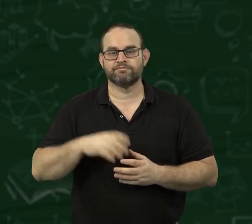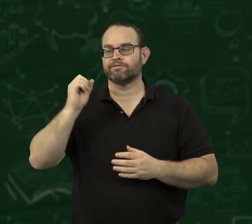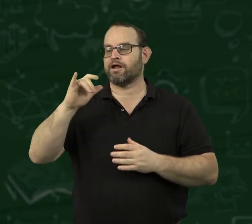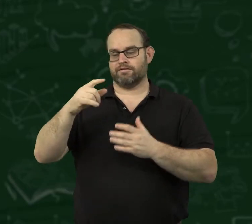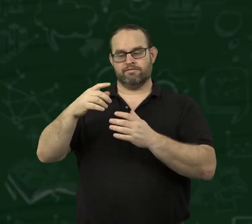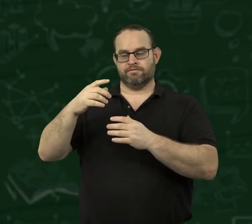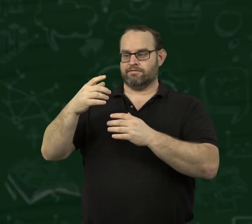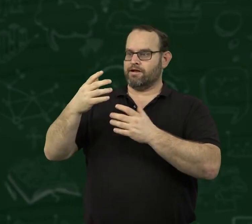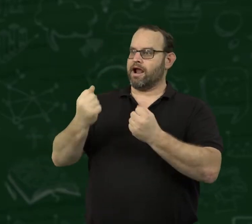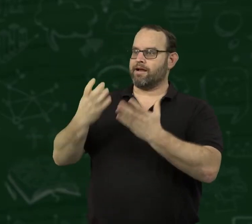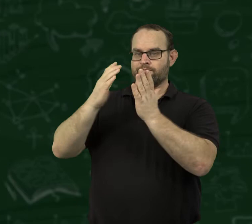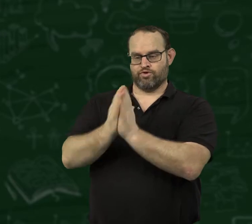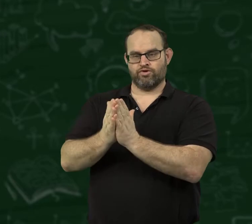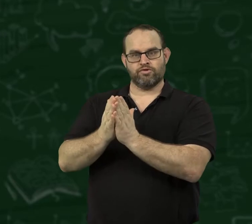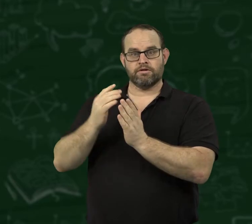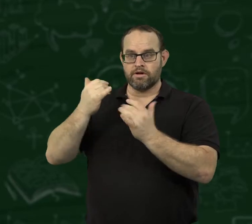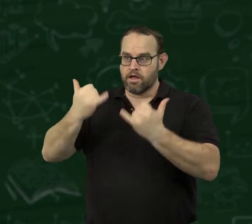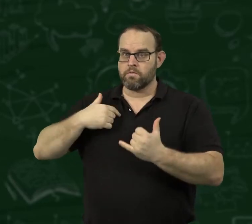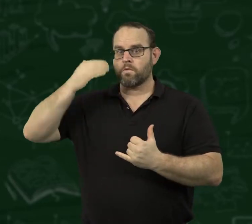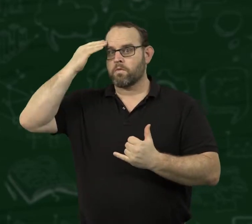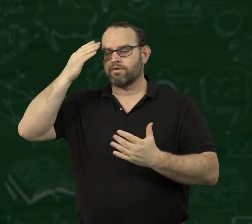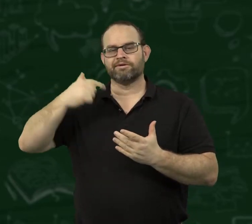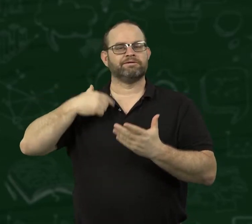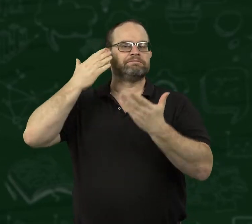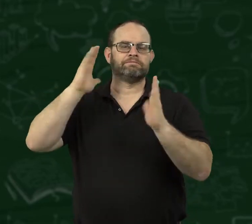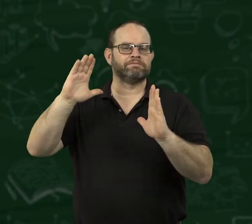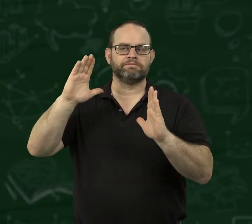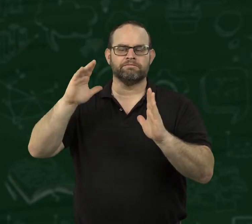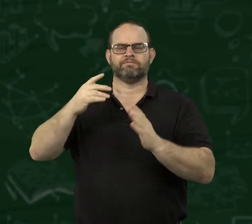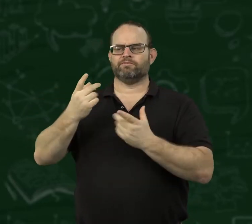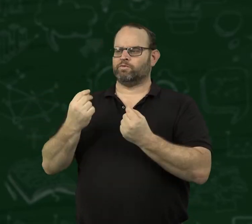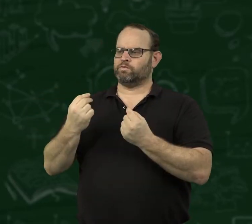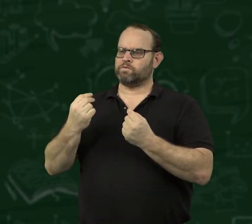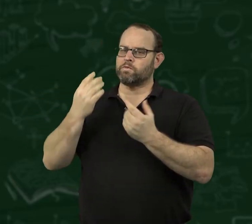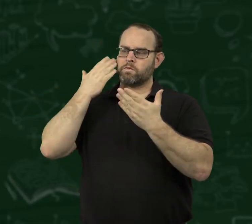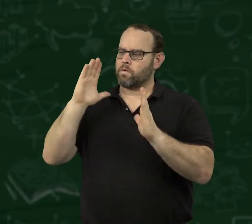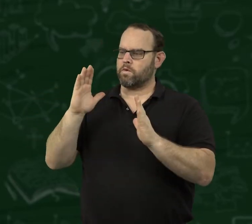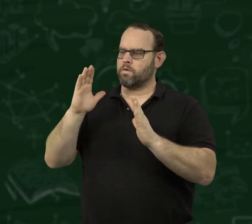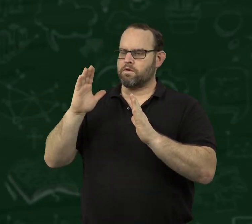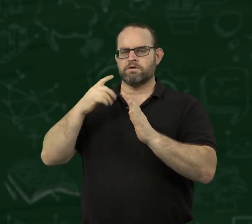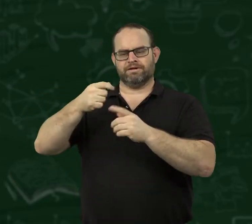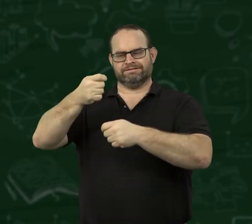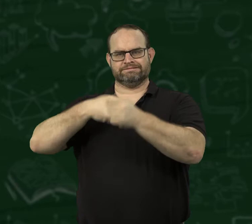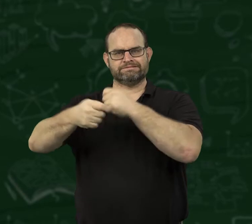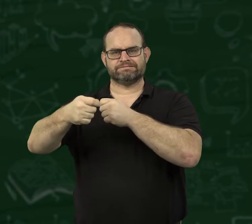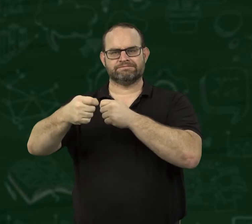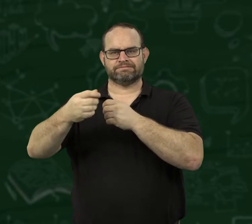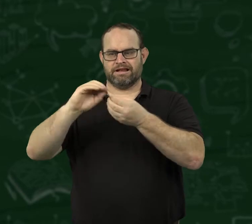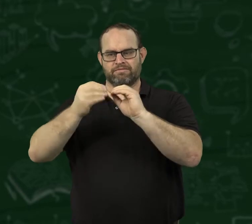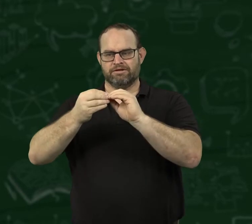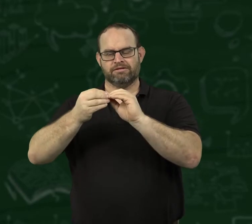If you're uncertain of how many books you are going to read, you can use a symbol to represent the unknown value.